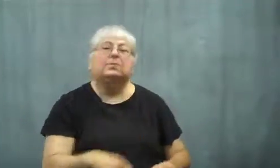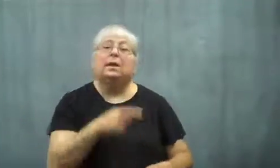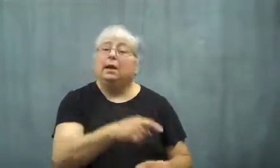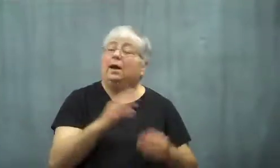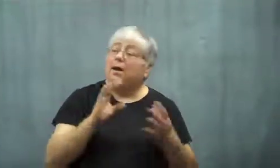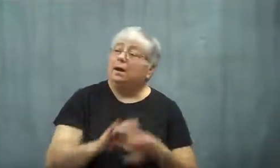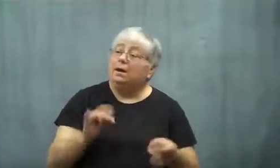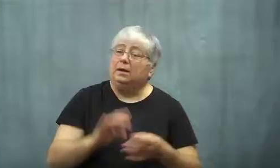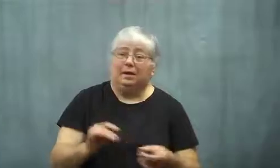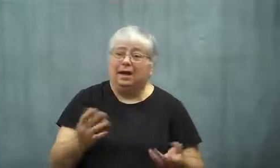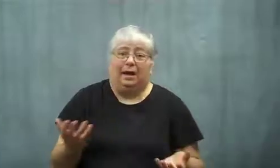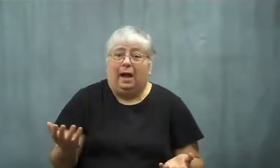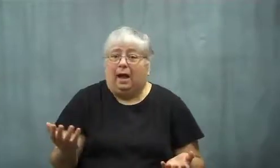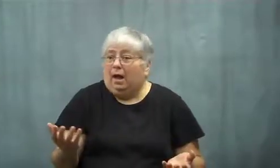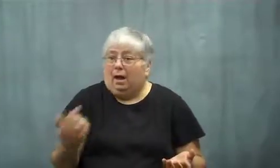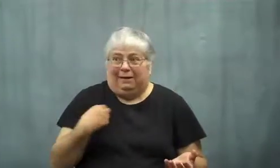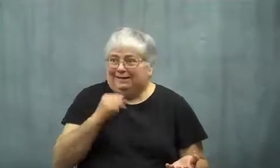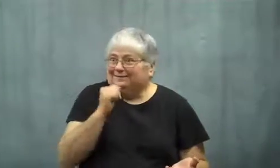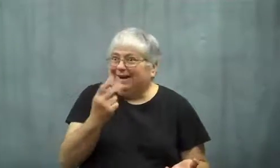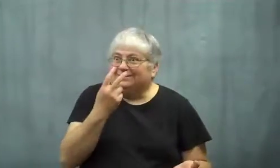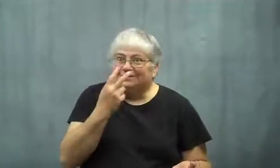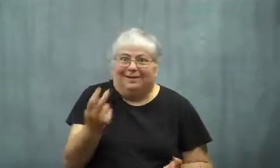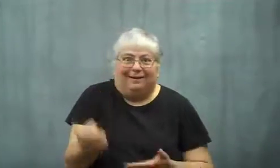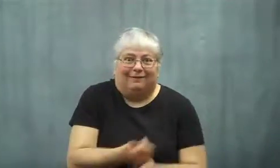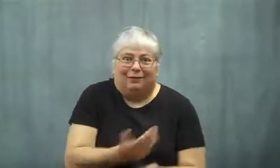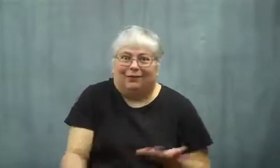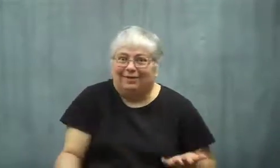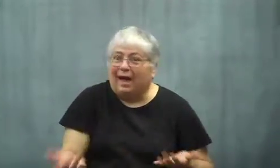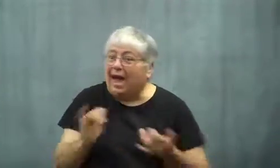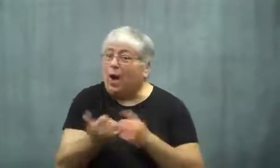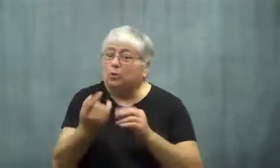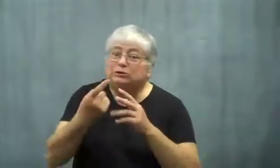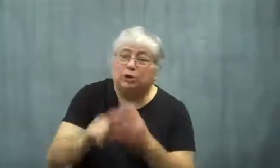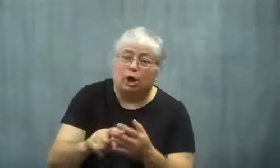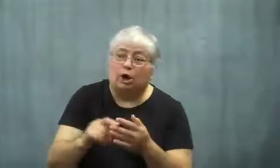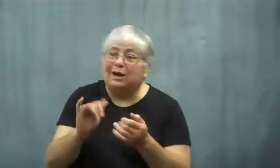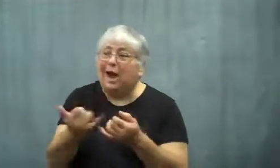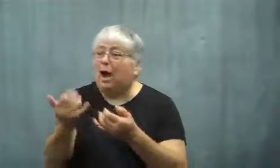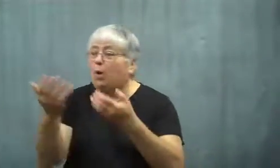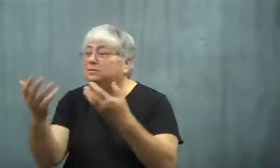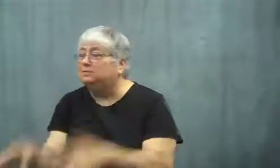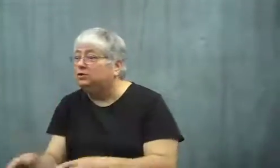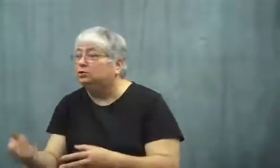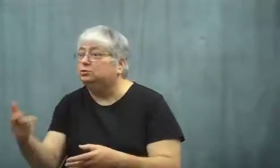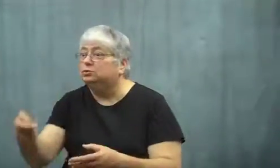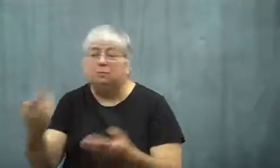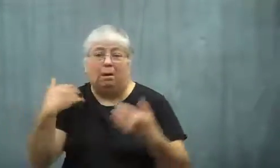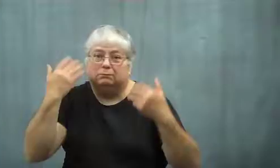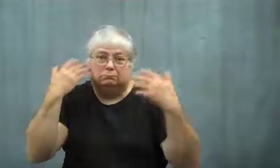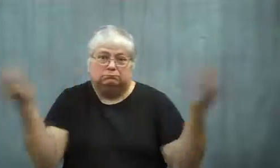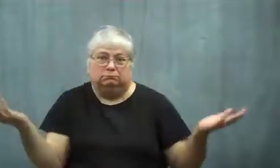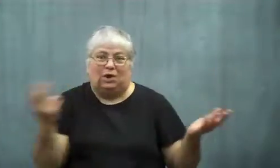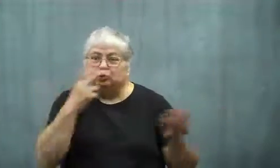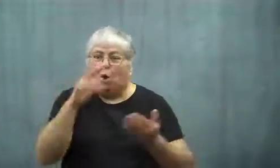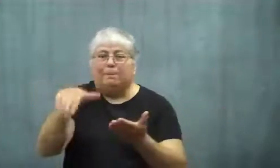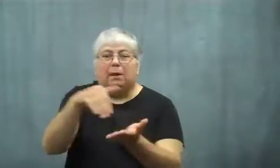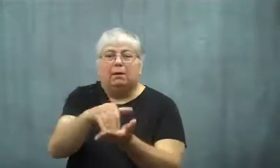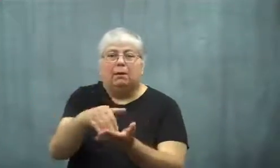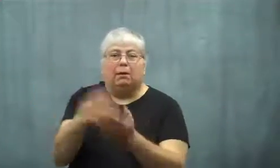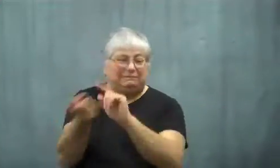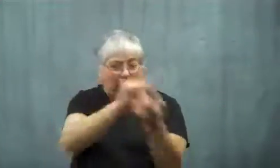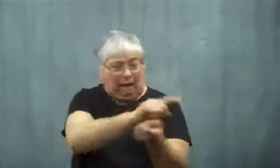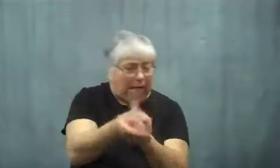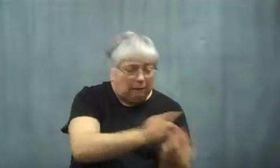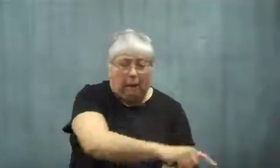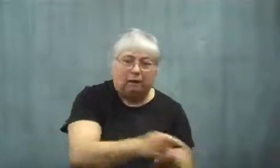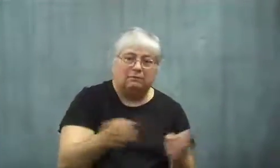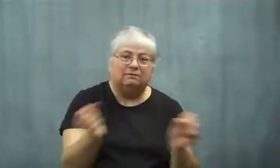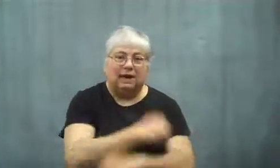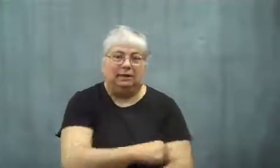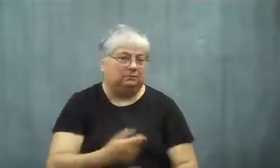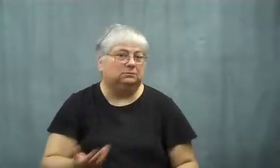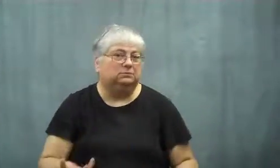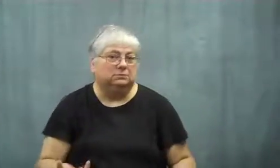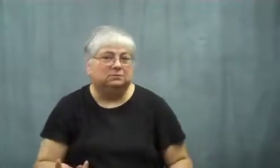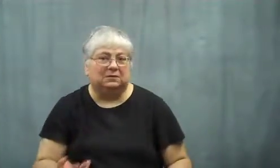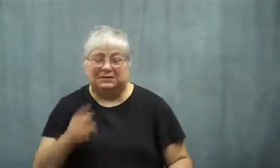He said he didn't see how it started or ended.